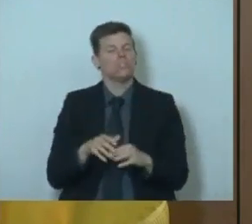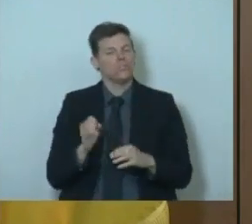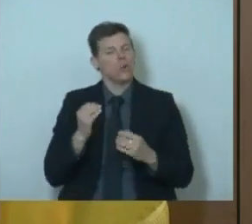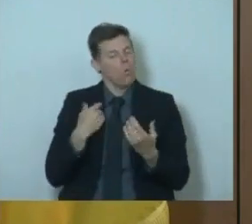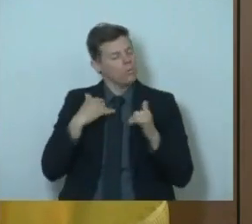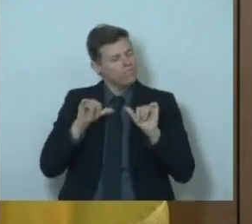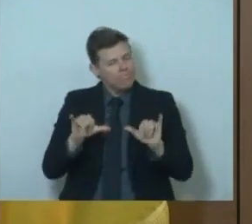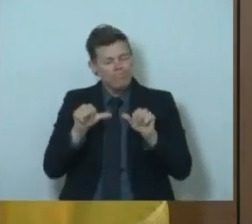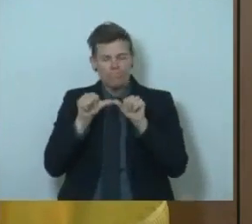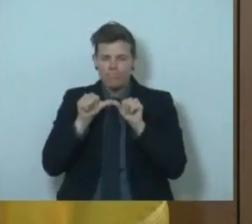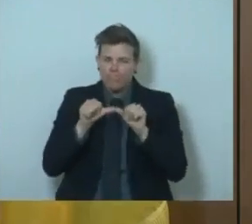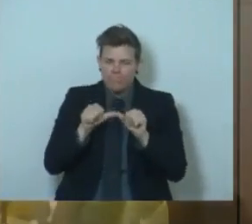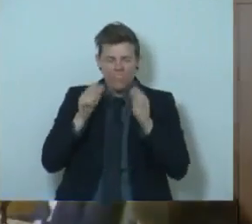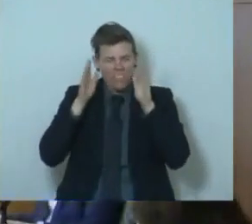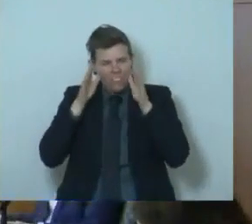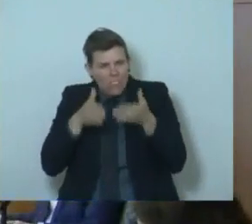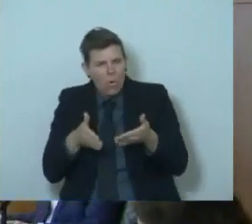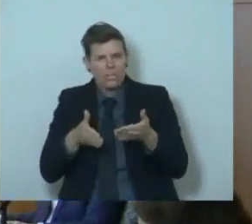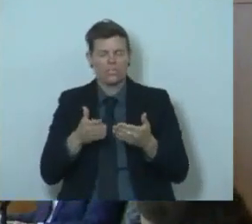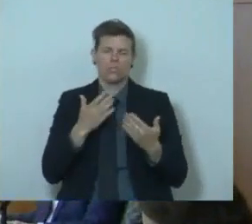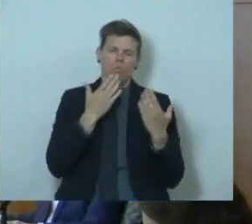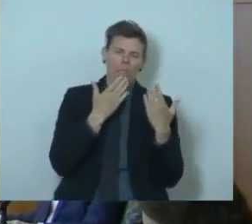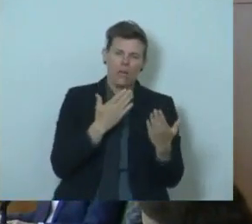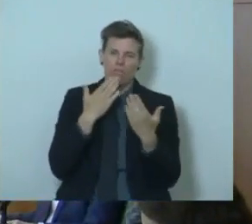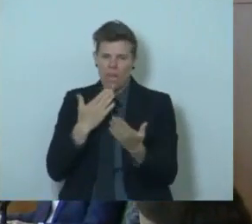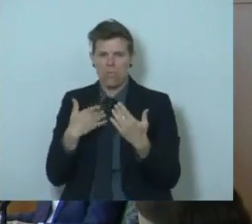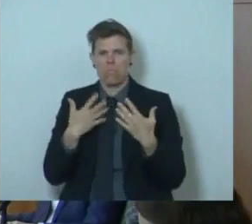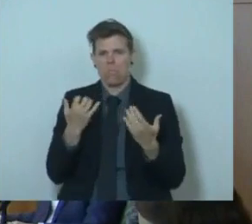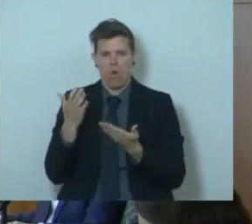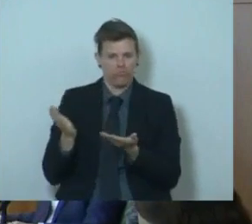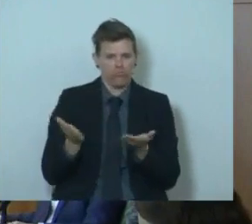LET’S KEEP MAKING PROGRESS. THAT’S MY COMMITMENT. I KNOW YOU ARE DOING YOUR PART.